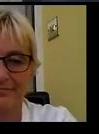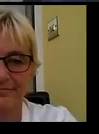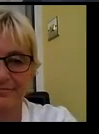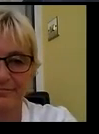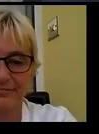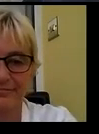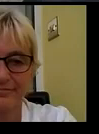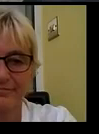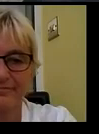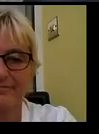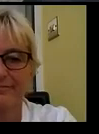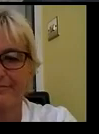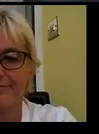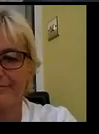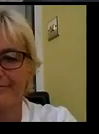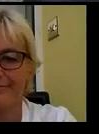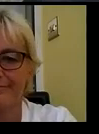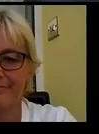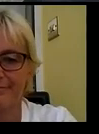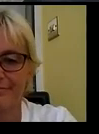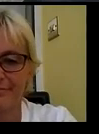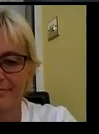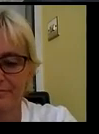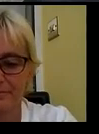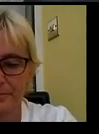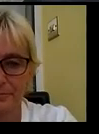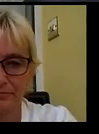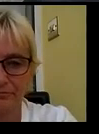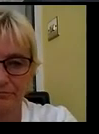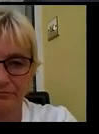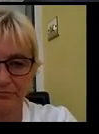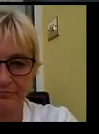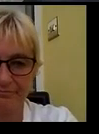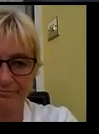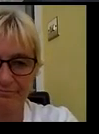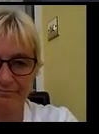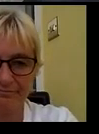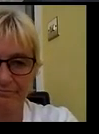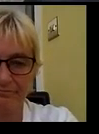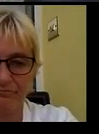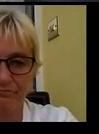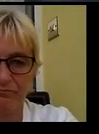and we'll try to answer as many as possible during the event we will aim to